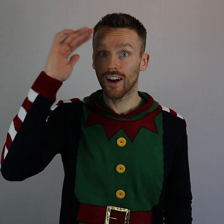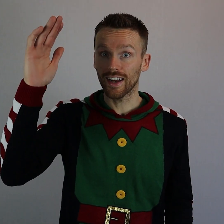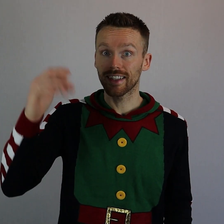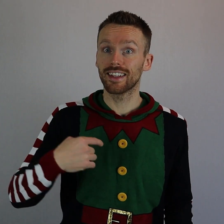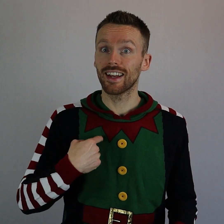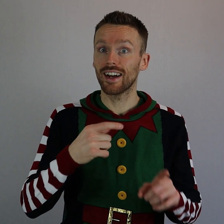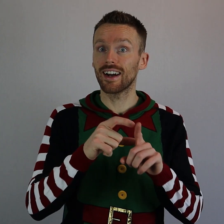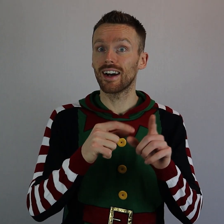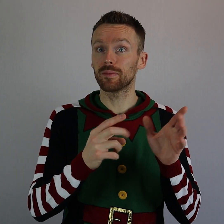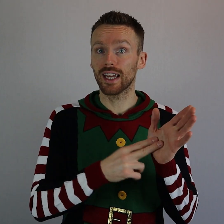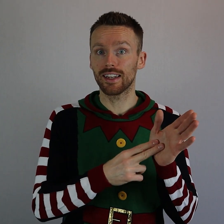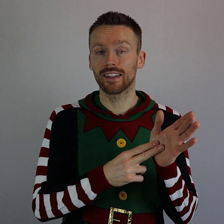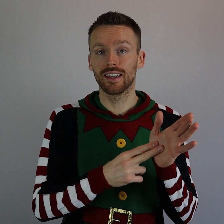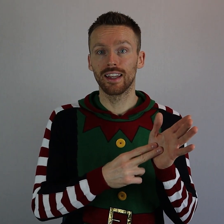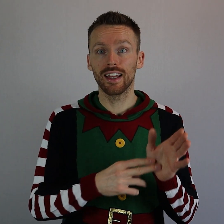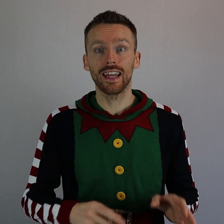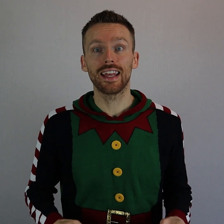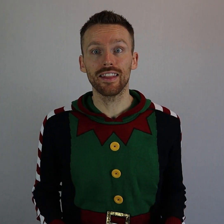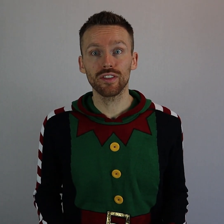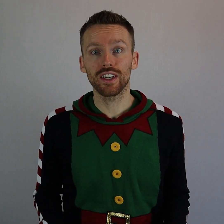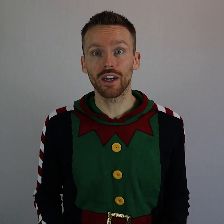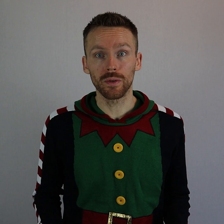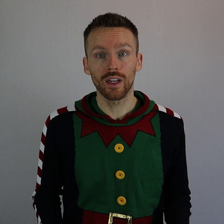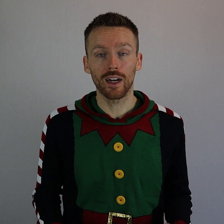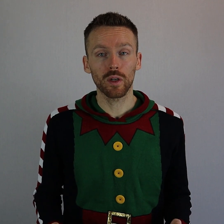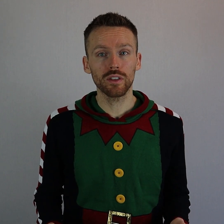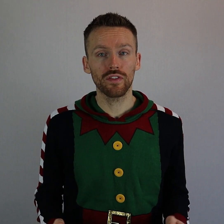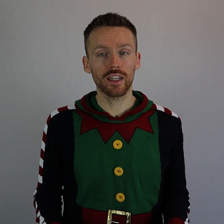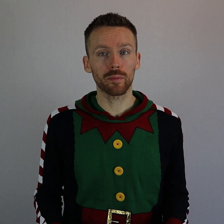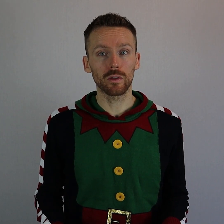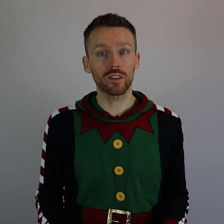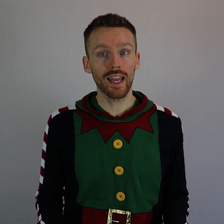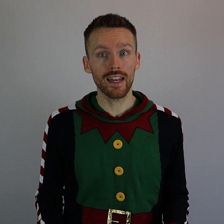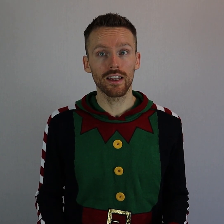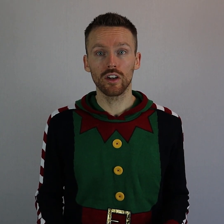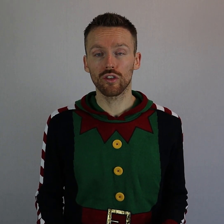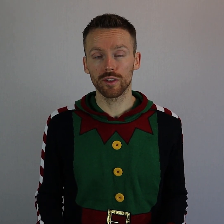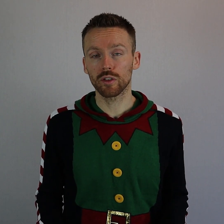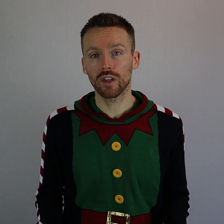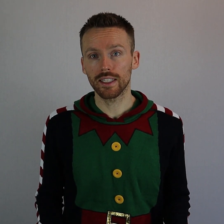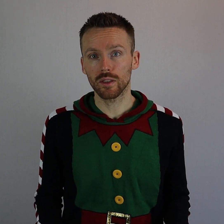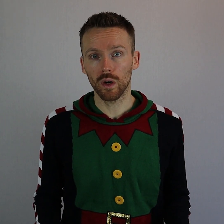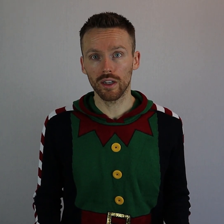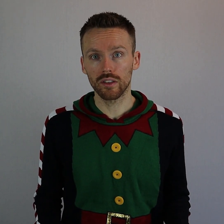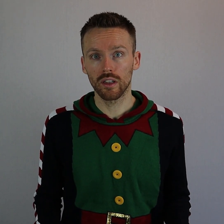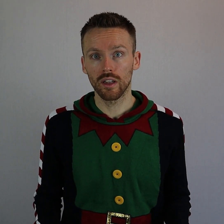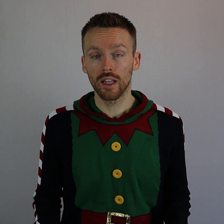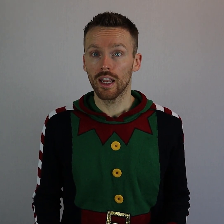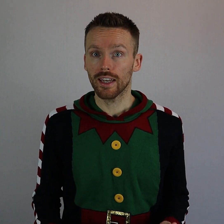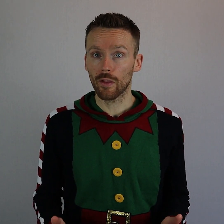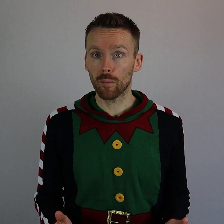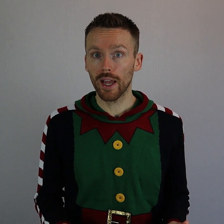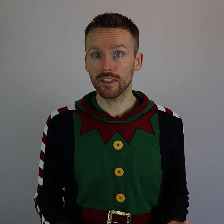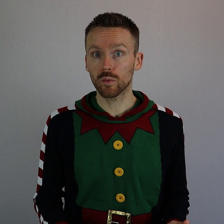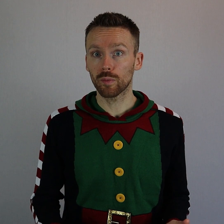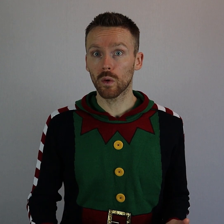Hi, I'm Dan. In this video, I'm going to fingerspell 10 Christmas related words. Now the pace will be